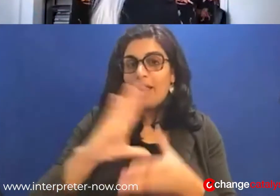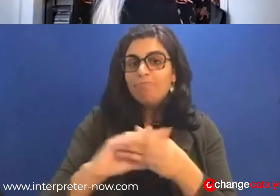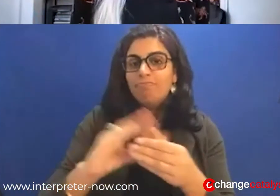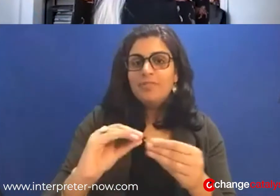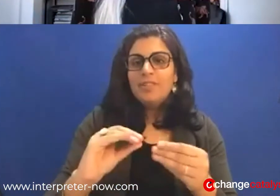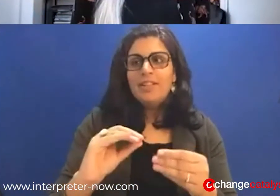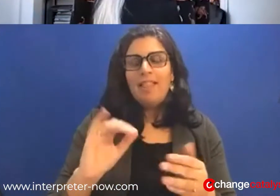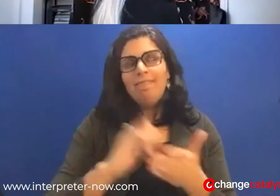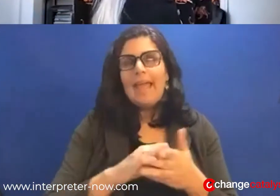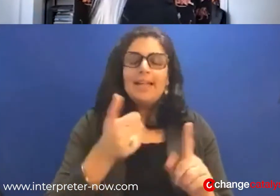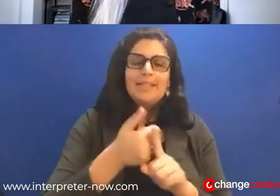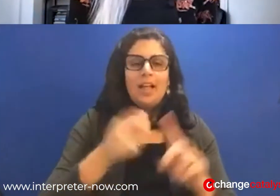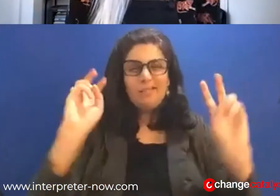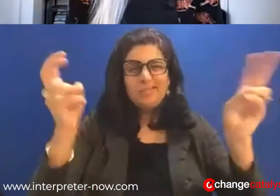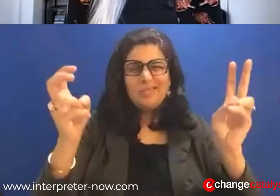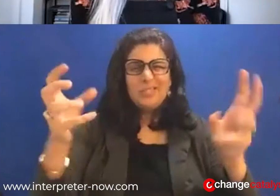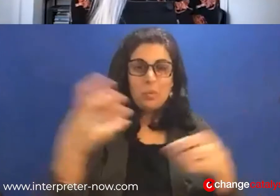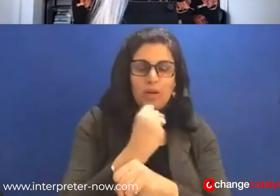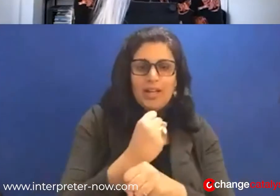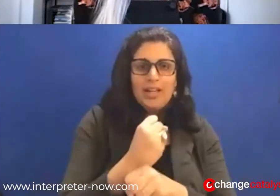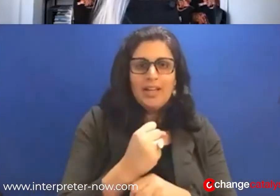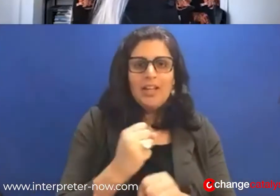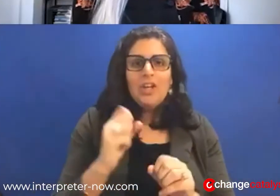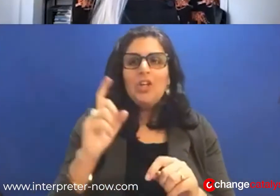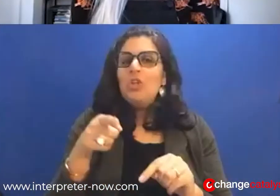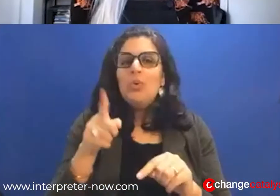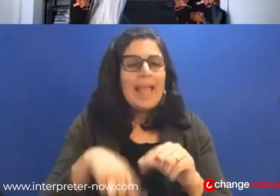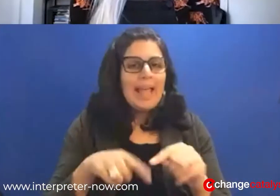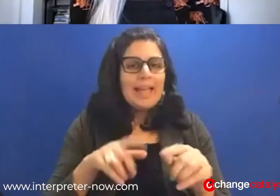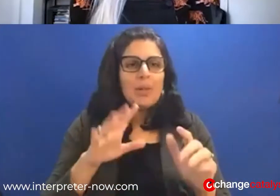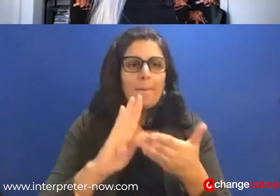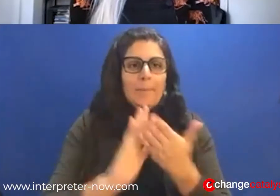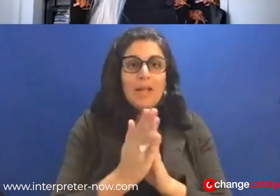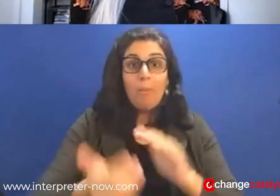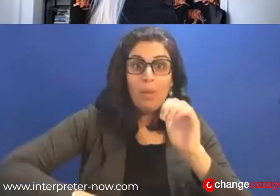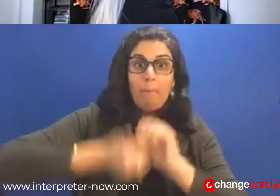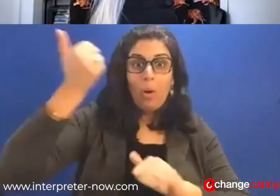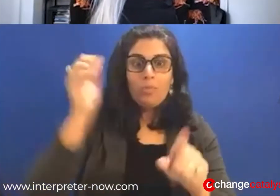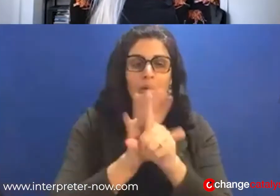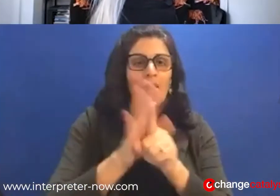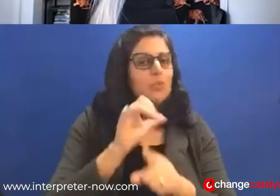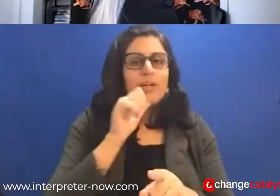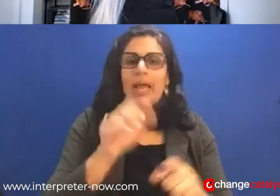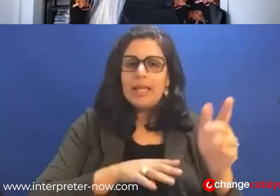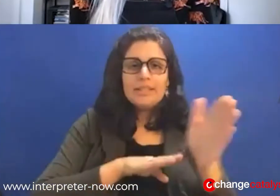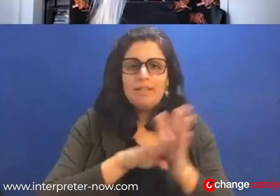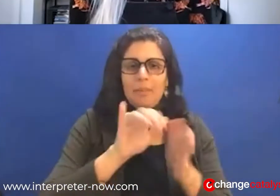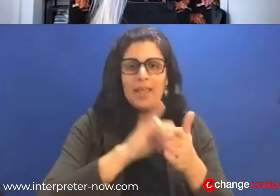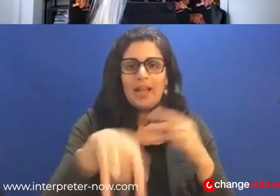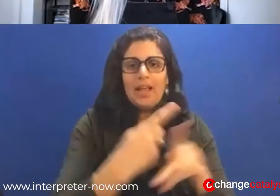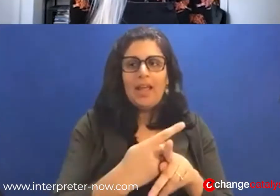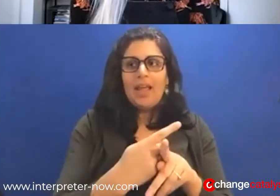You can't be the most popular because we aren't building in those binary winner-take-all mentalities.